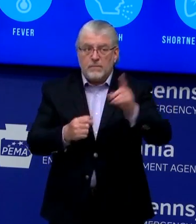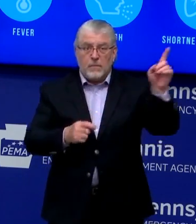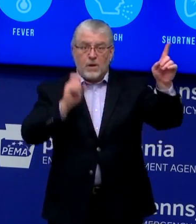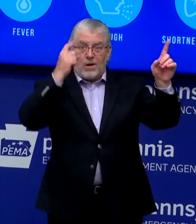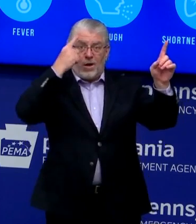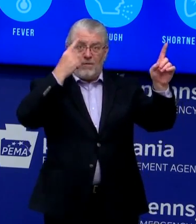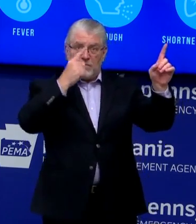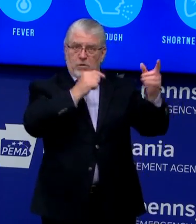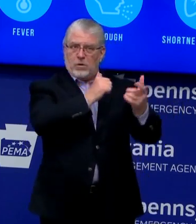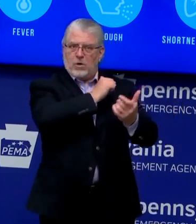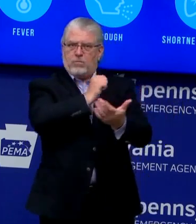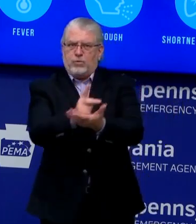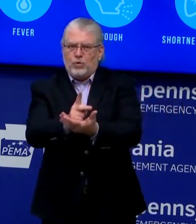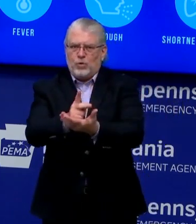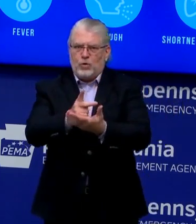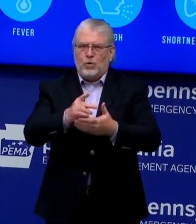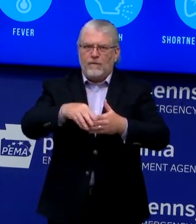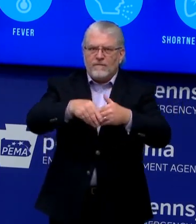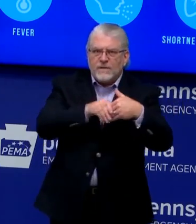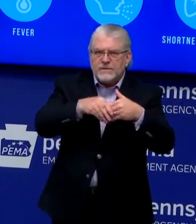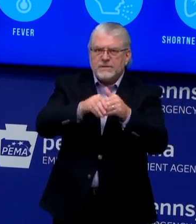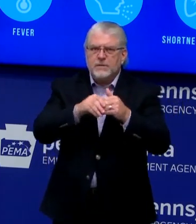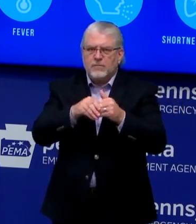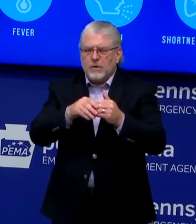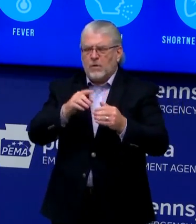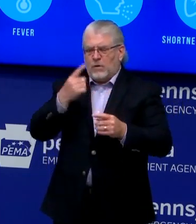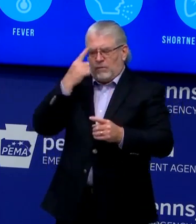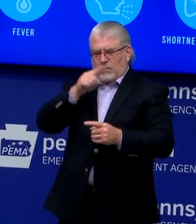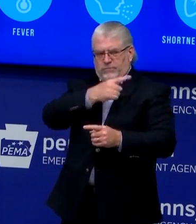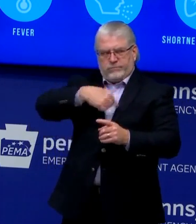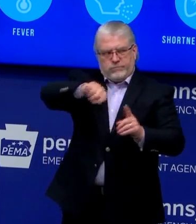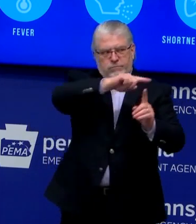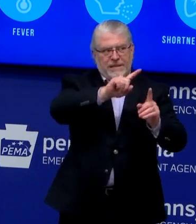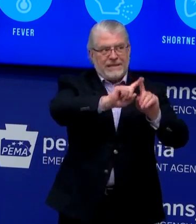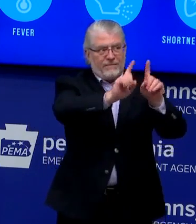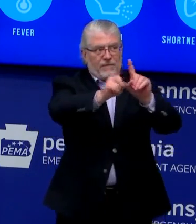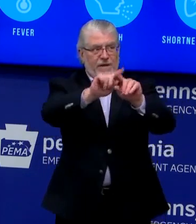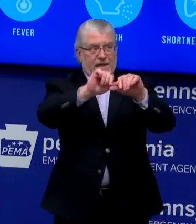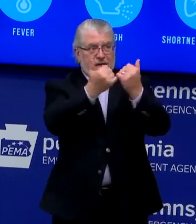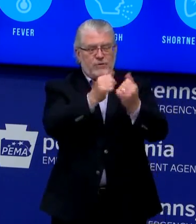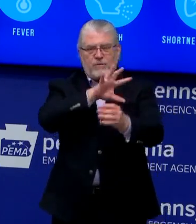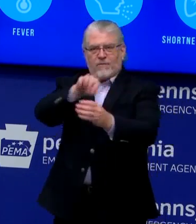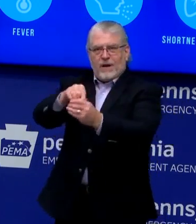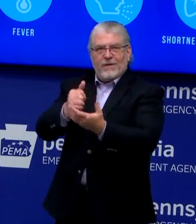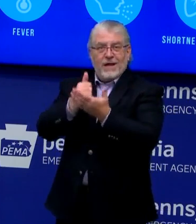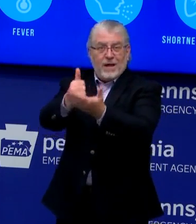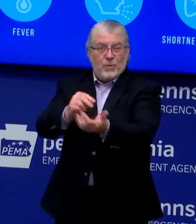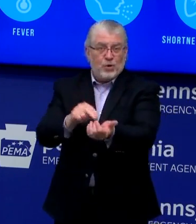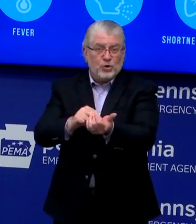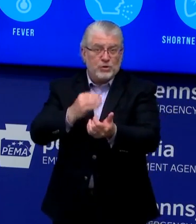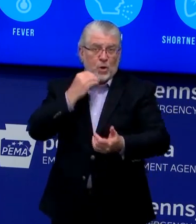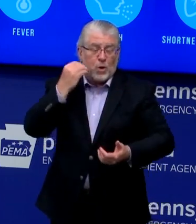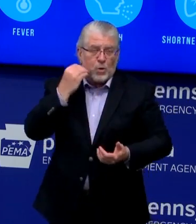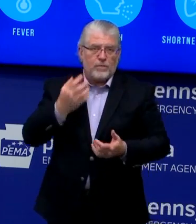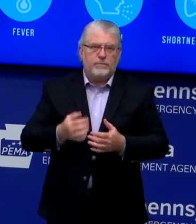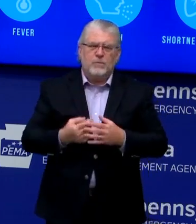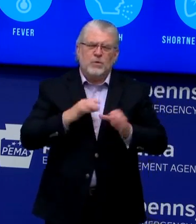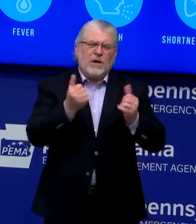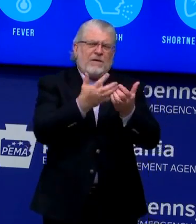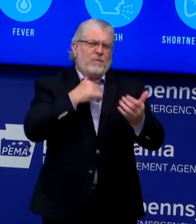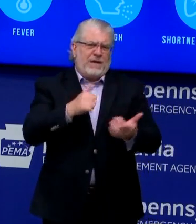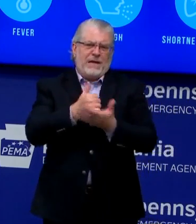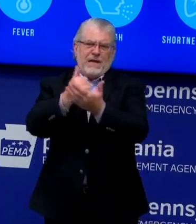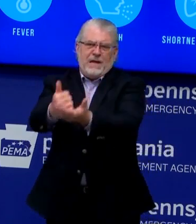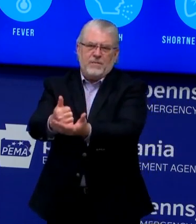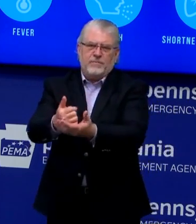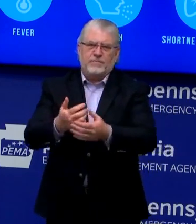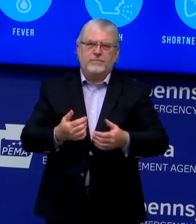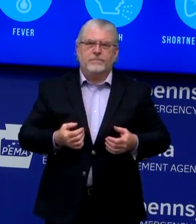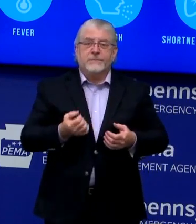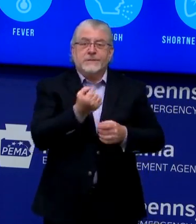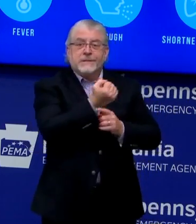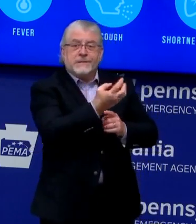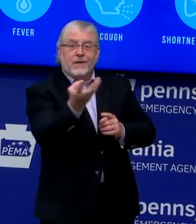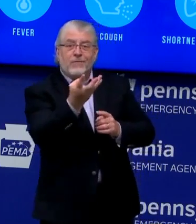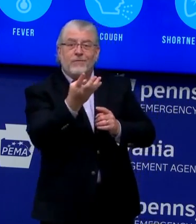WE HAVE GOTTEN APPROVAL FROM THE FEDERAL GOVERNMENT TO ALLOW MORE FLEXIBILITY SO NURSING HOME OPERATORS COULD HIRE MORE STAFF.